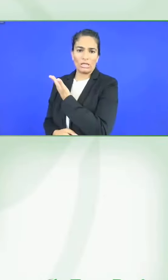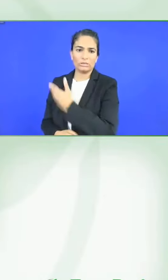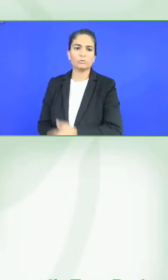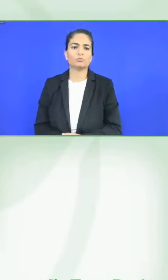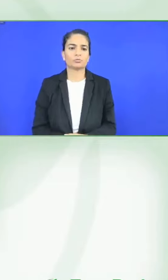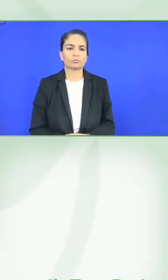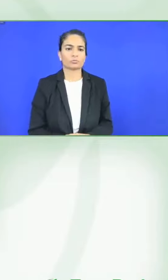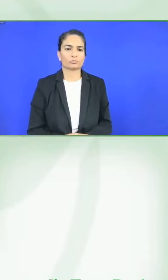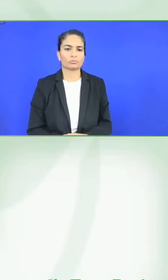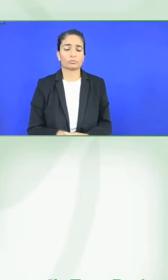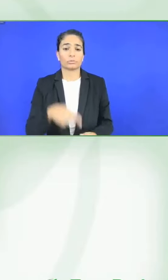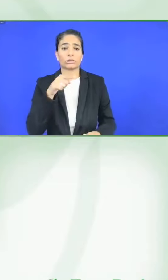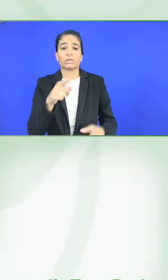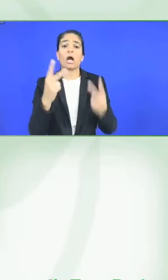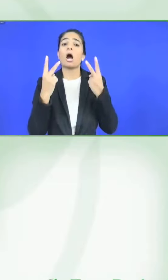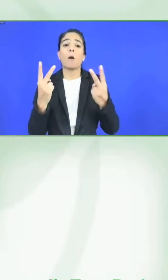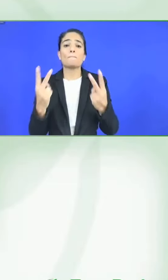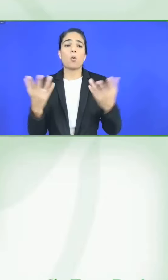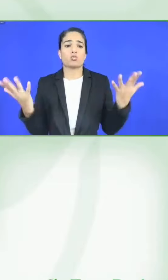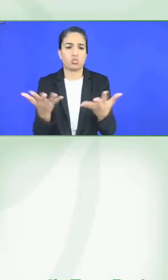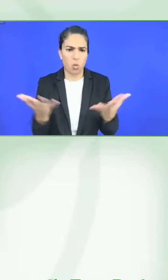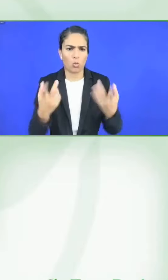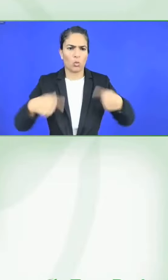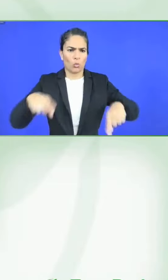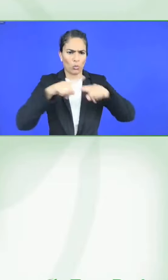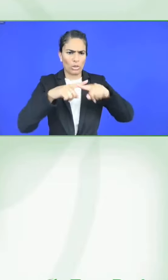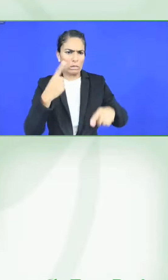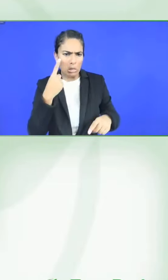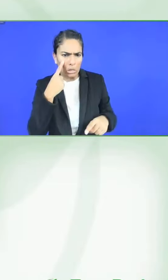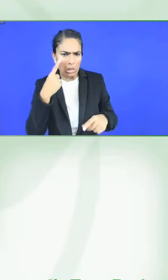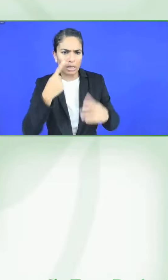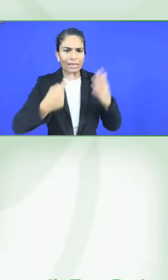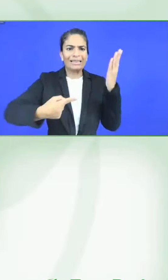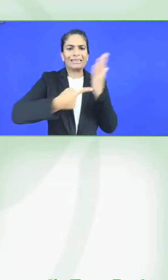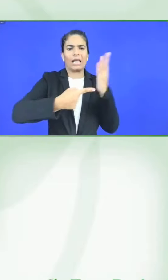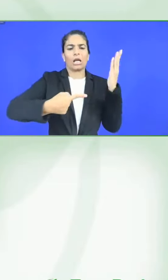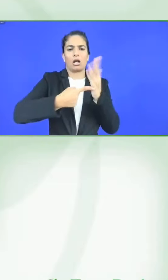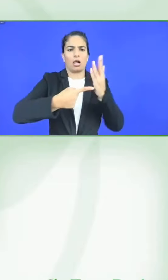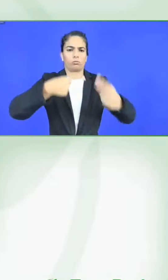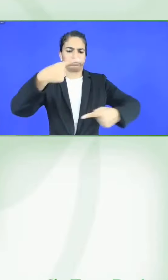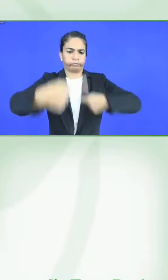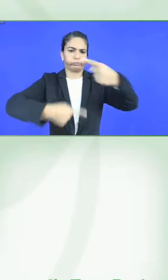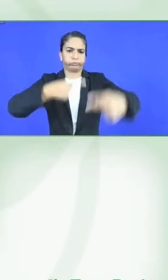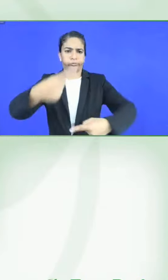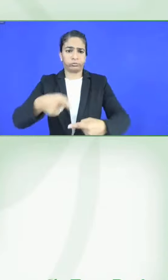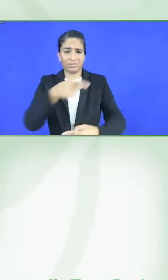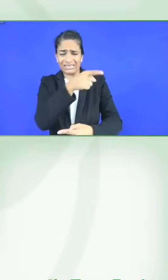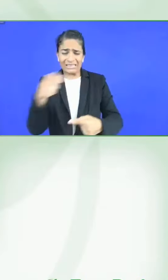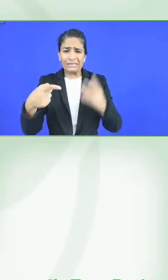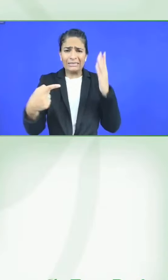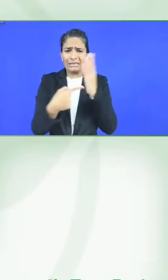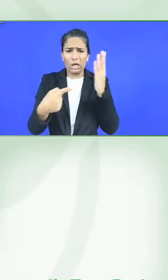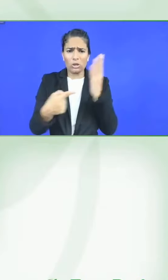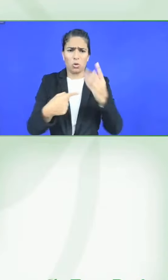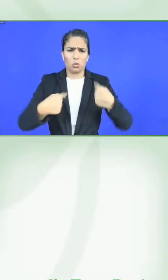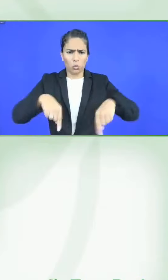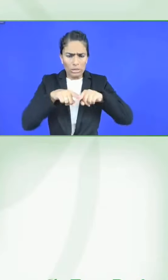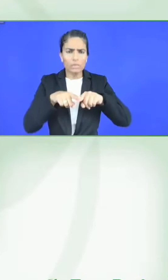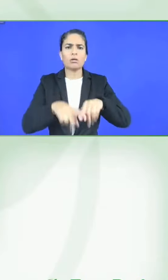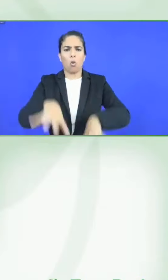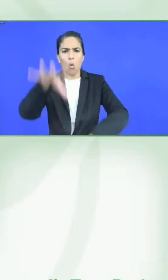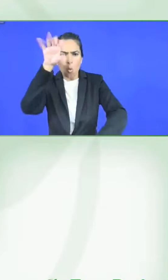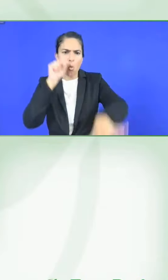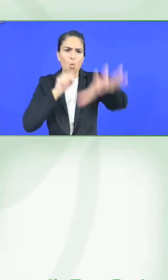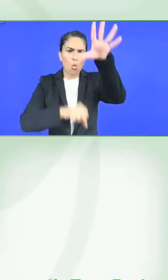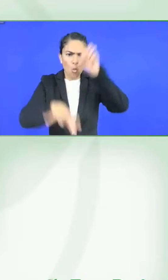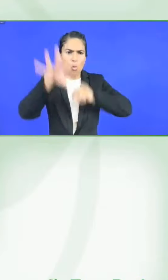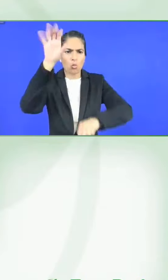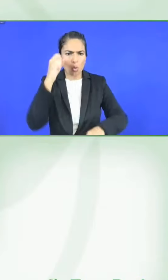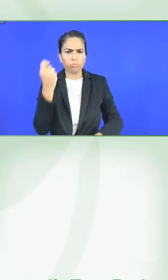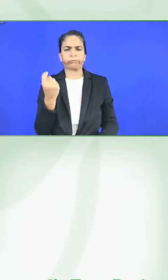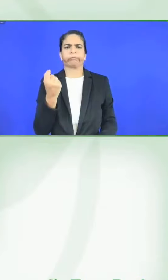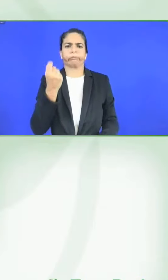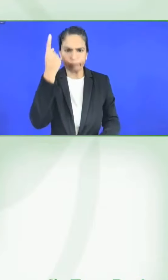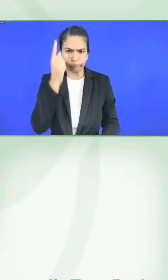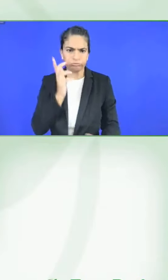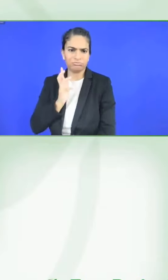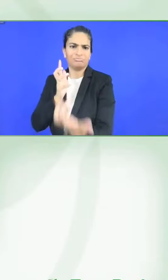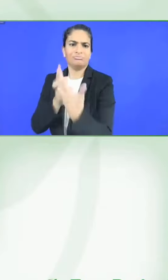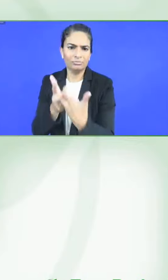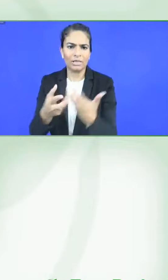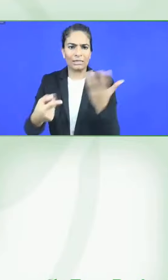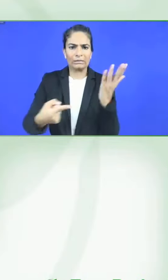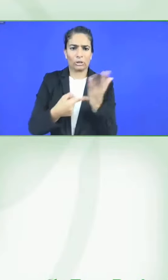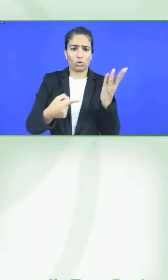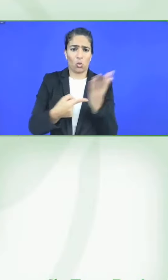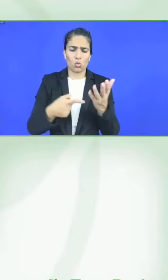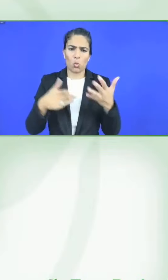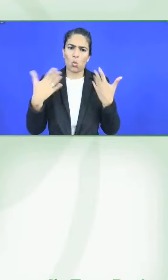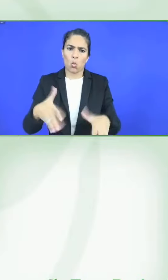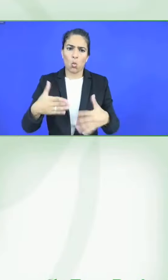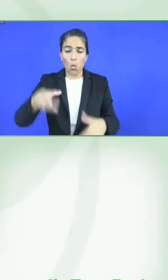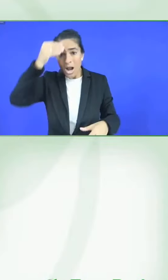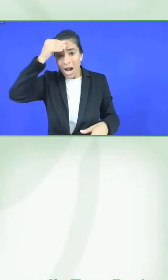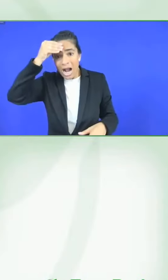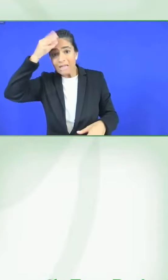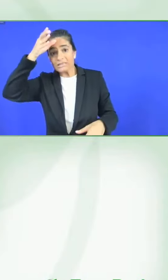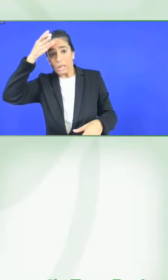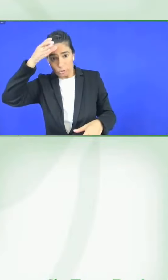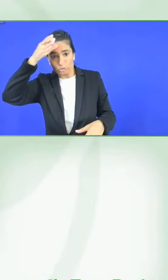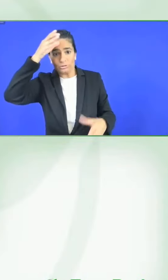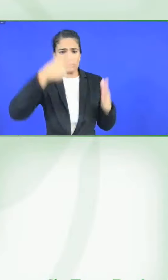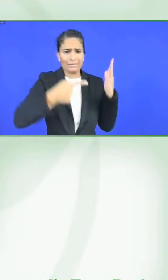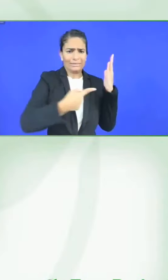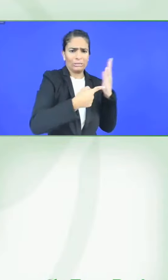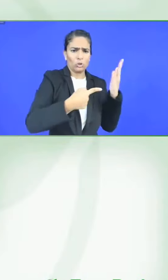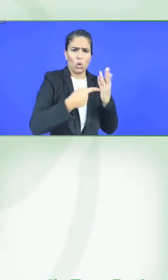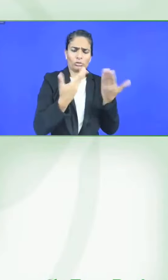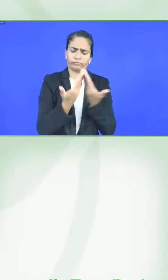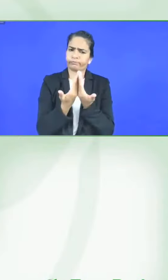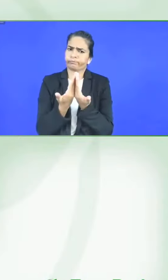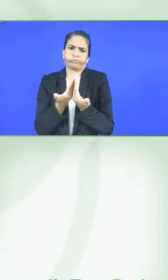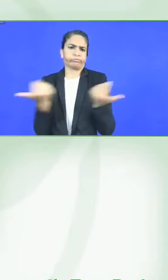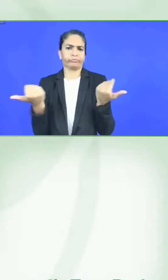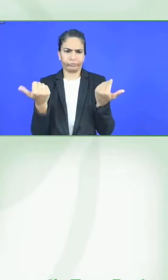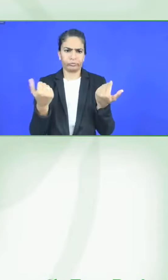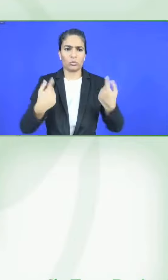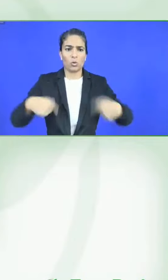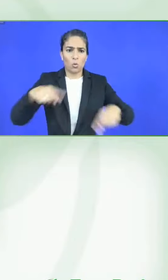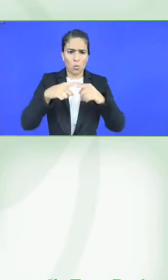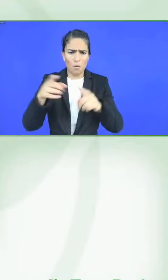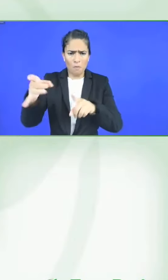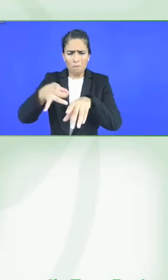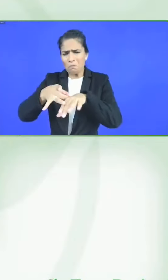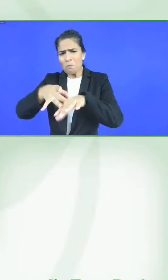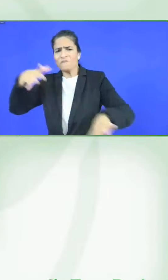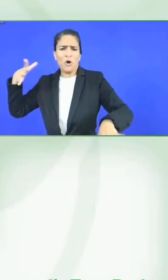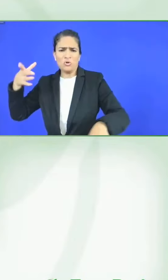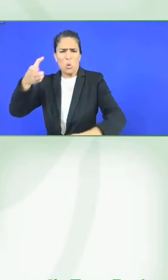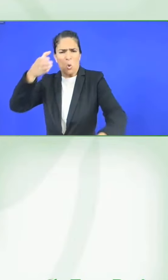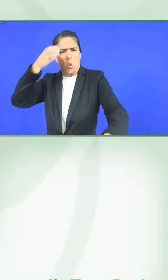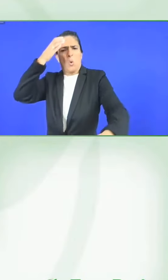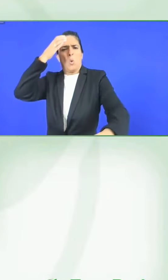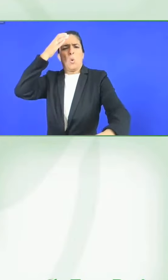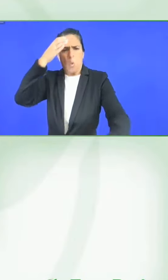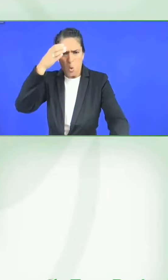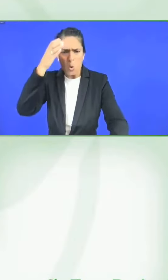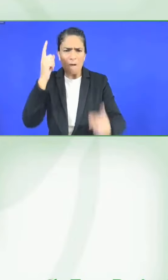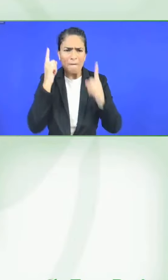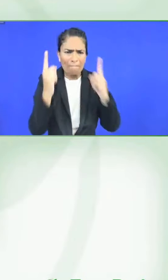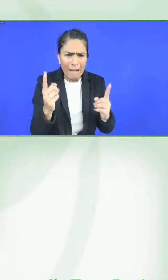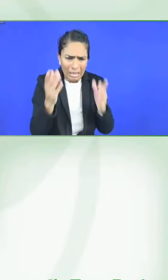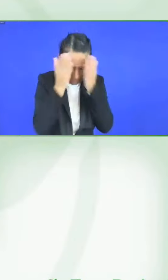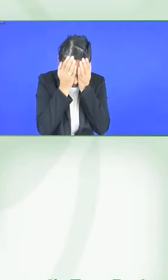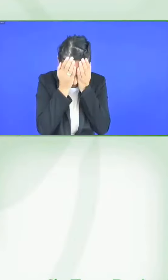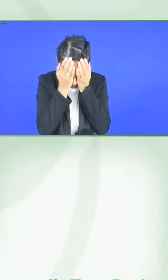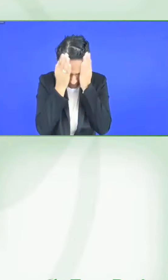This is a real problem for a lot of places where they do not have a lot of resources.